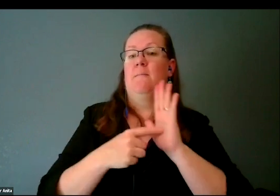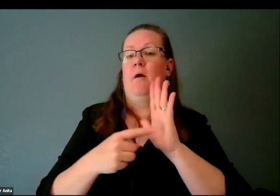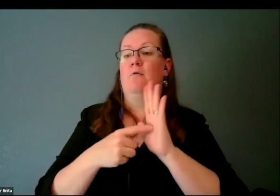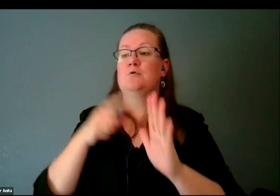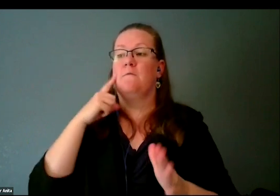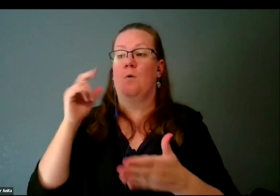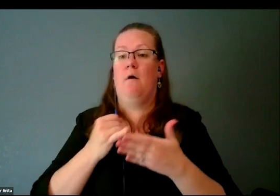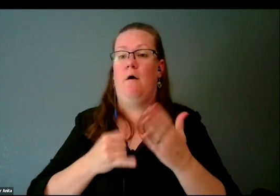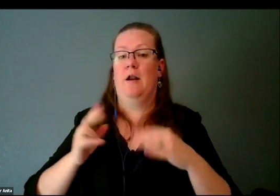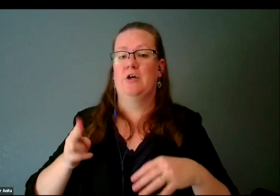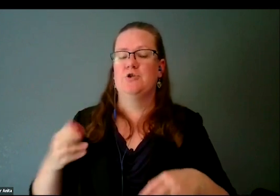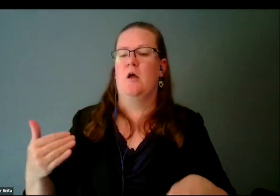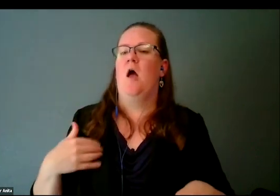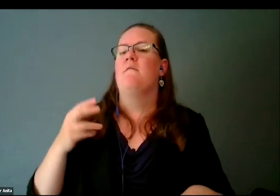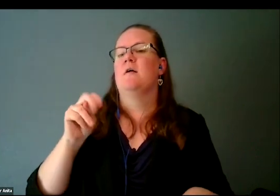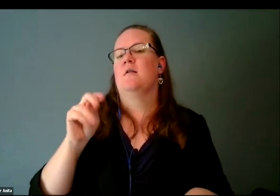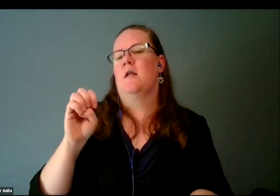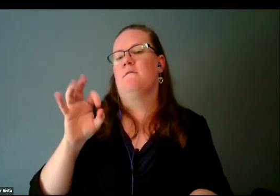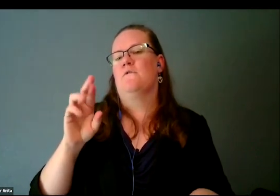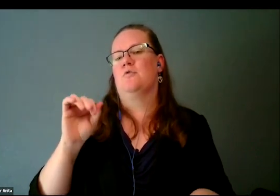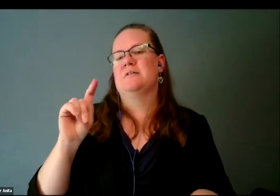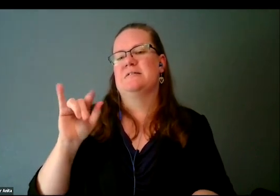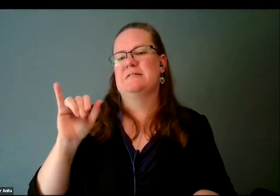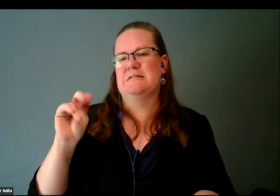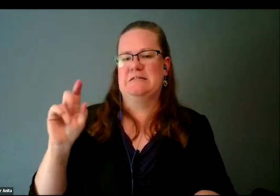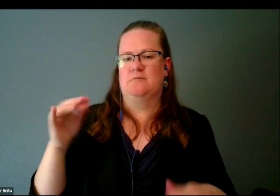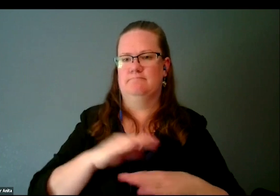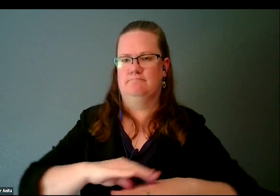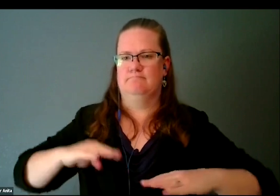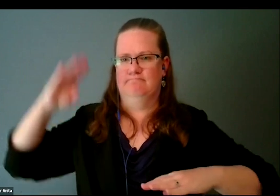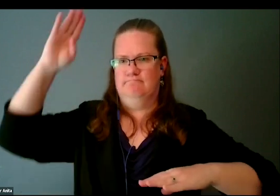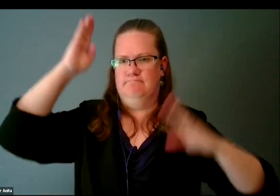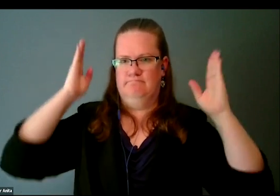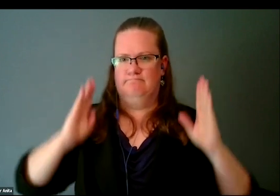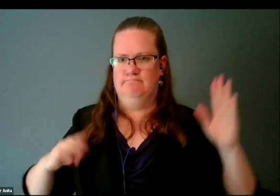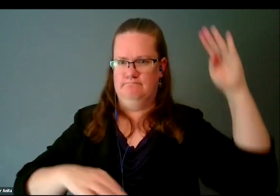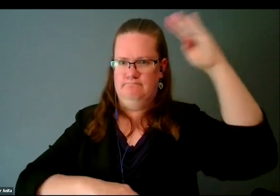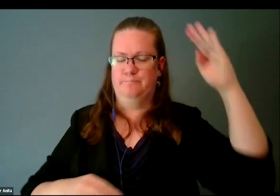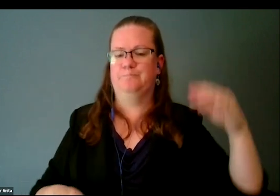there's The Bust of Nefertiti on this slide. There's a small replica of Stonehenge